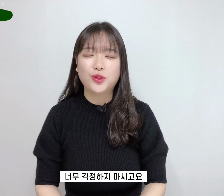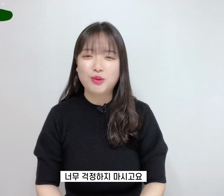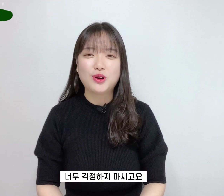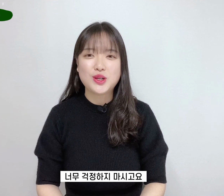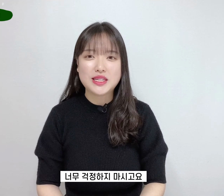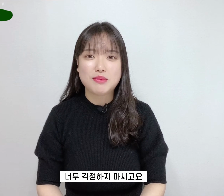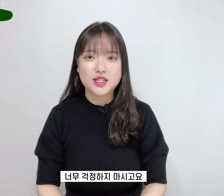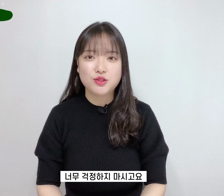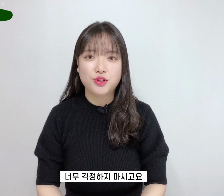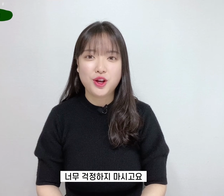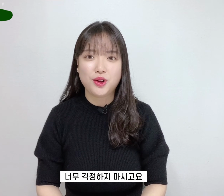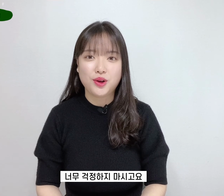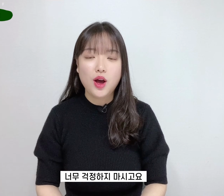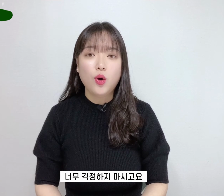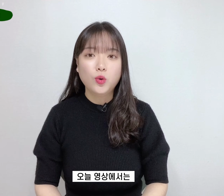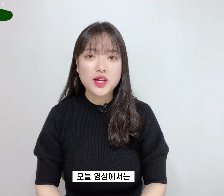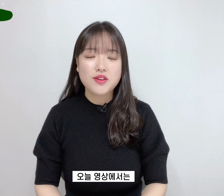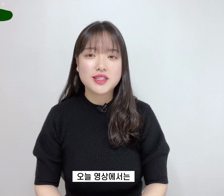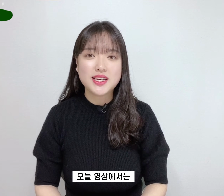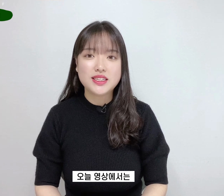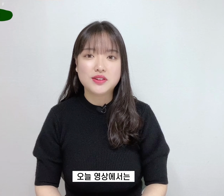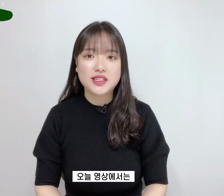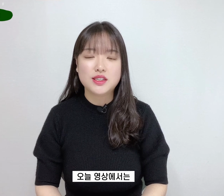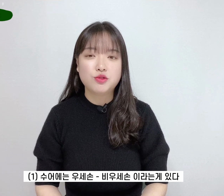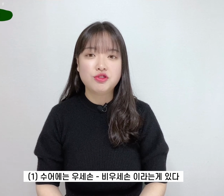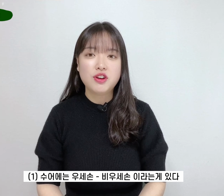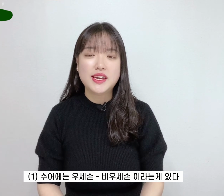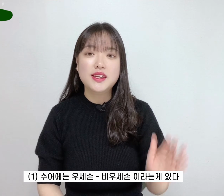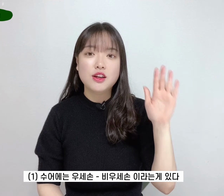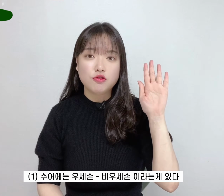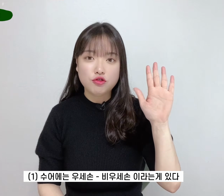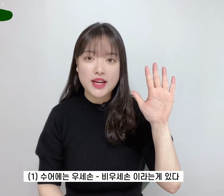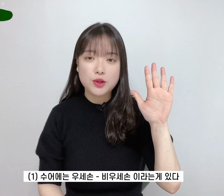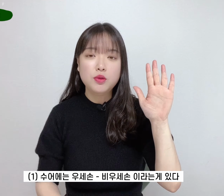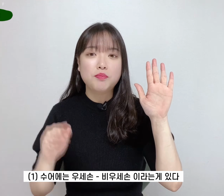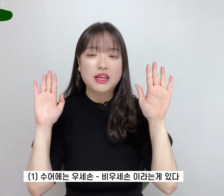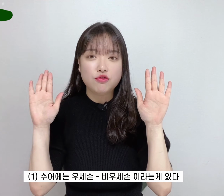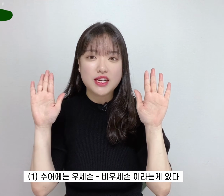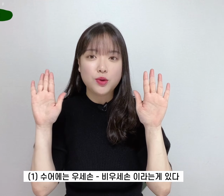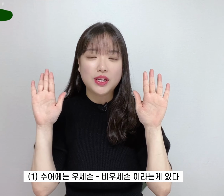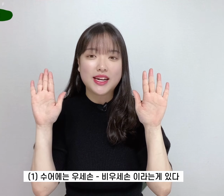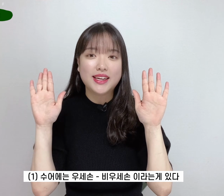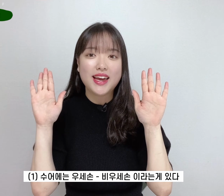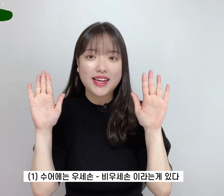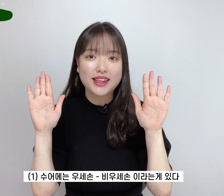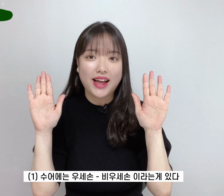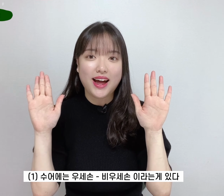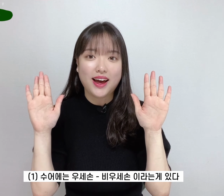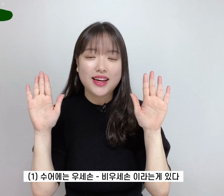if you learn sign language beginner-intermediate or higher. In today's video, (1) there is a dominant hand non-dominant hand in sign language (2)